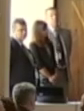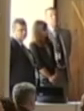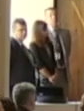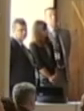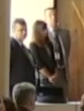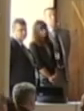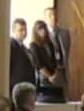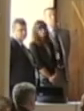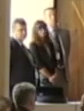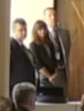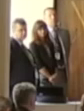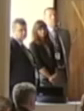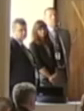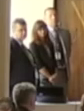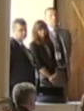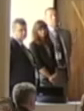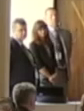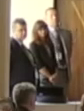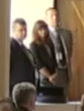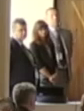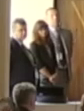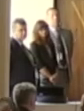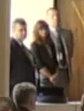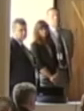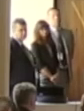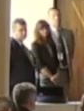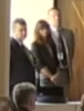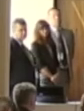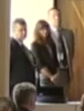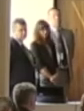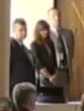as I say my impression was that the mining boom really sort of in terms of